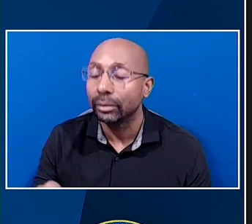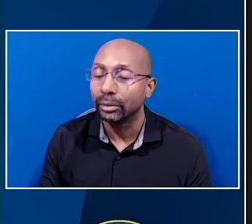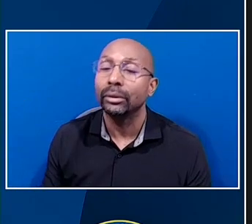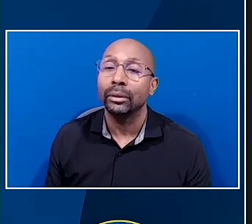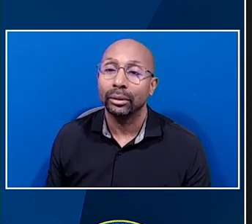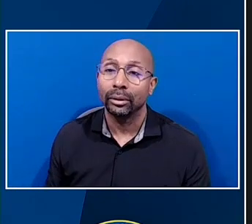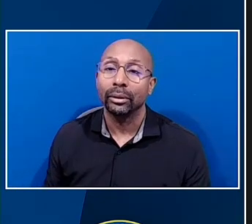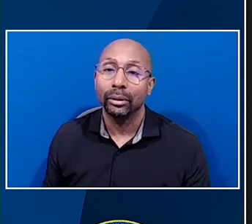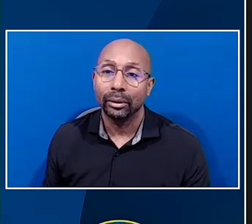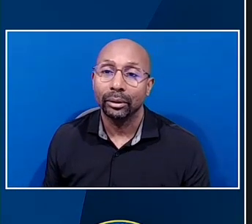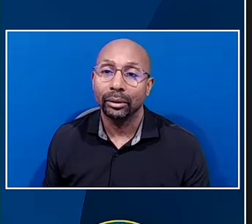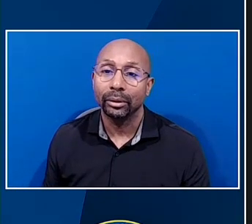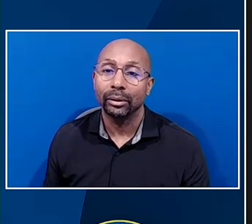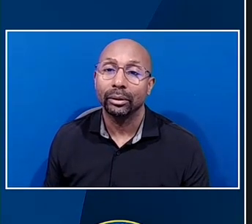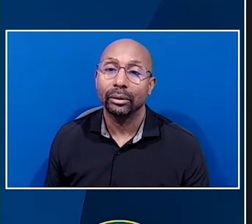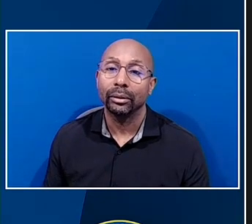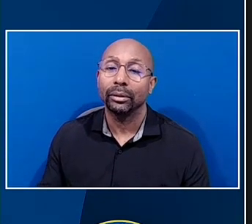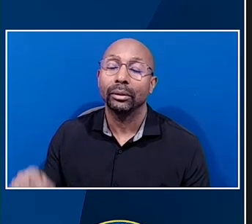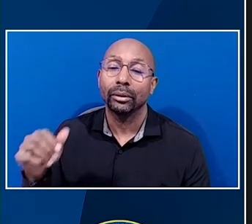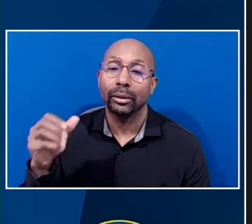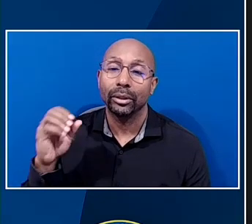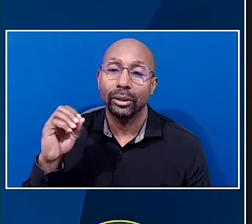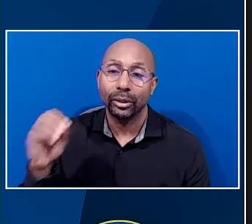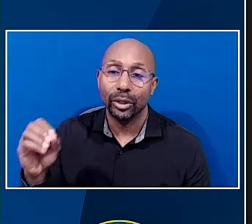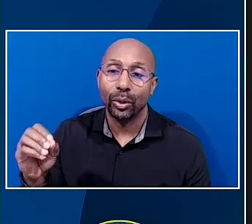No thumbs down. Thank you.